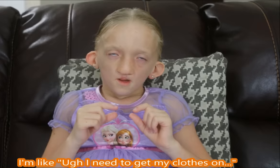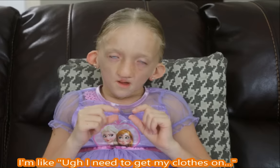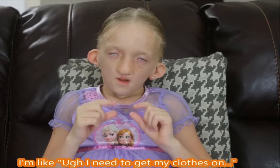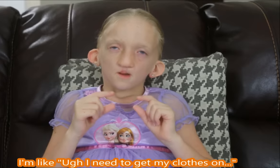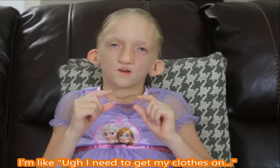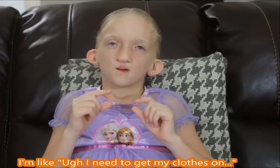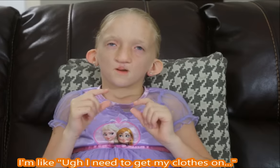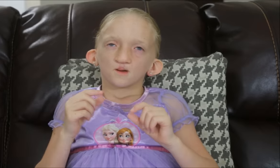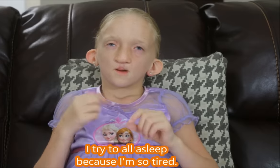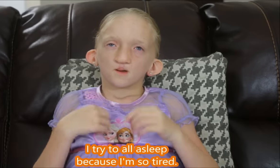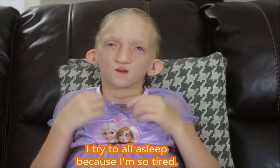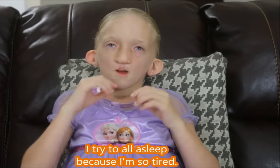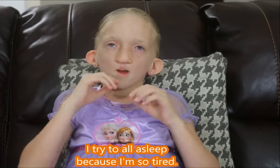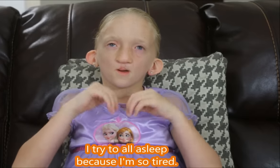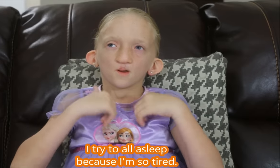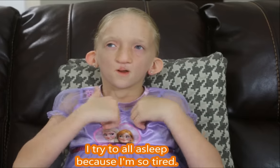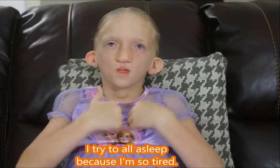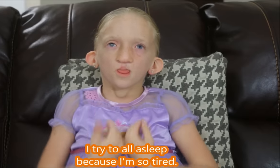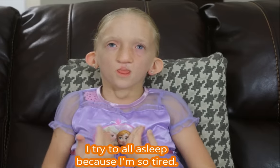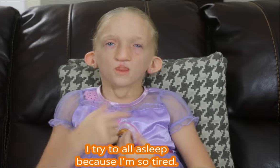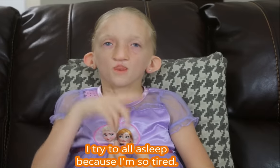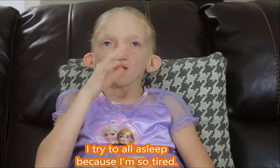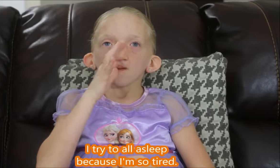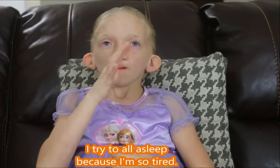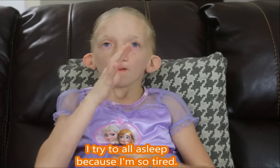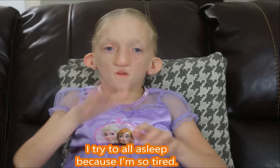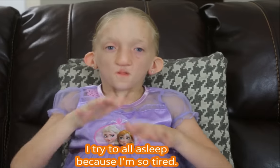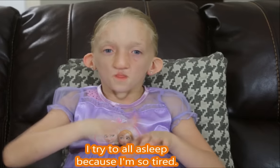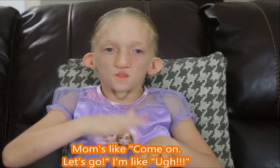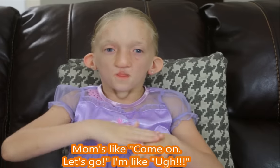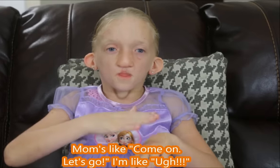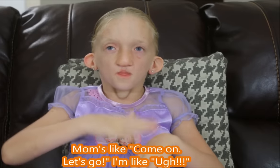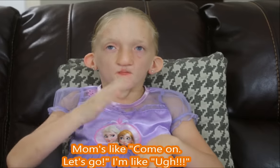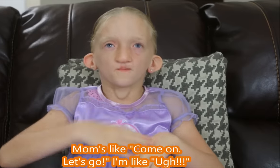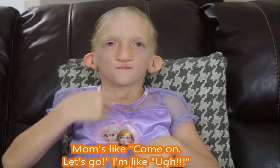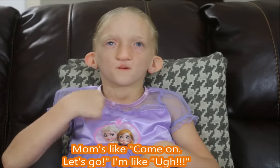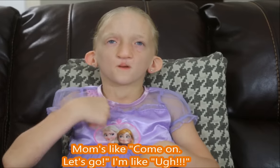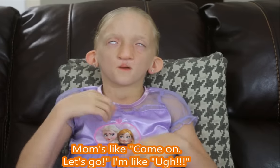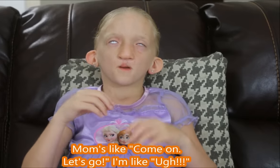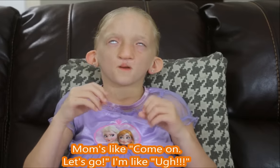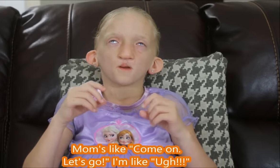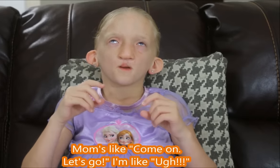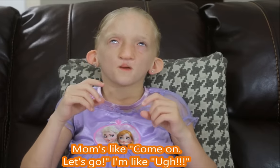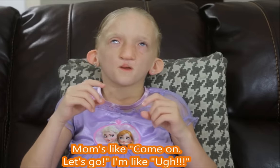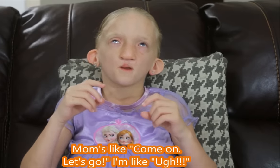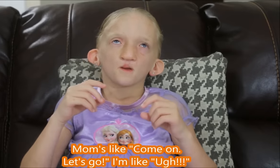I tried costly so tired moms like come on let's go let's go